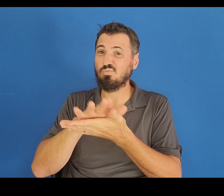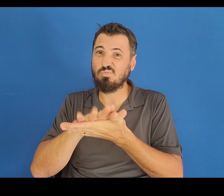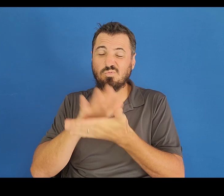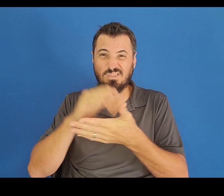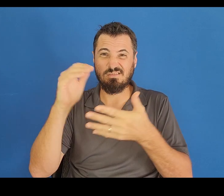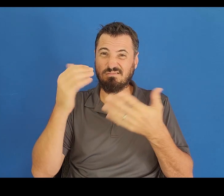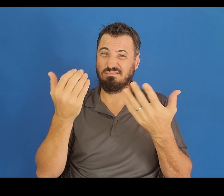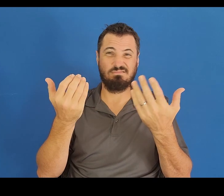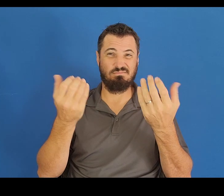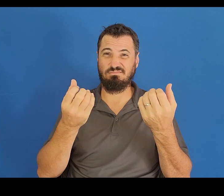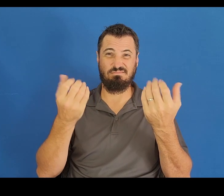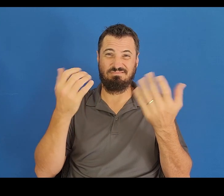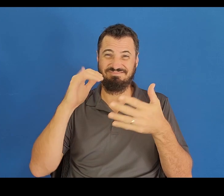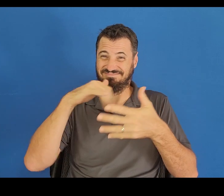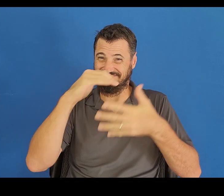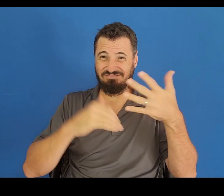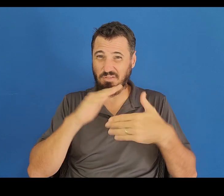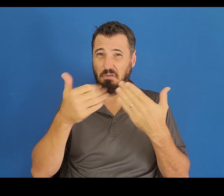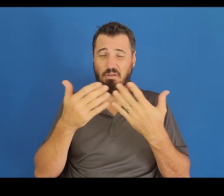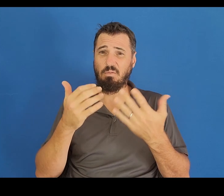things that make us a community. Things that we love doing